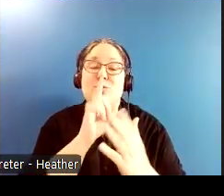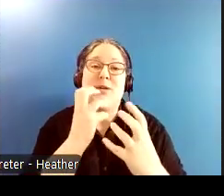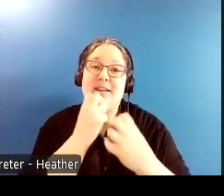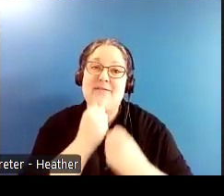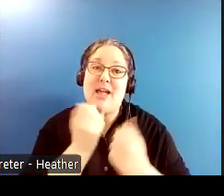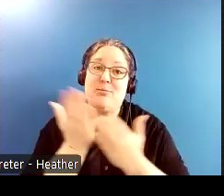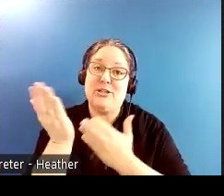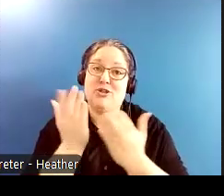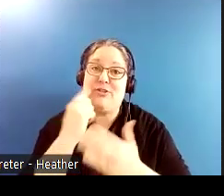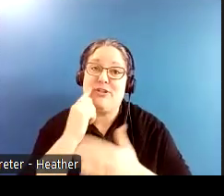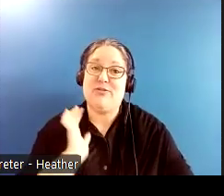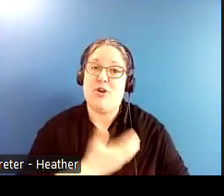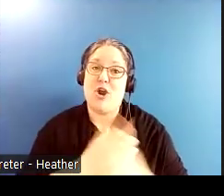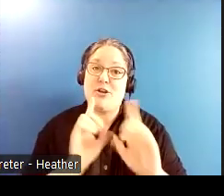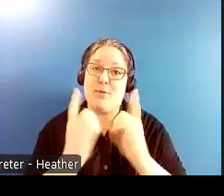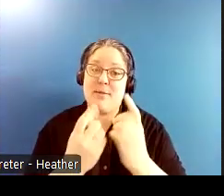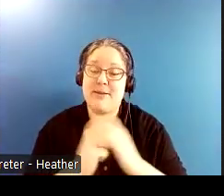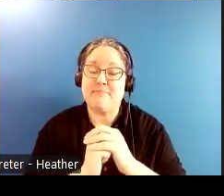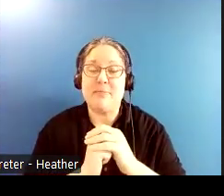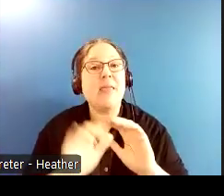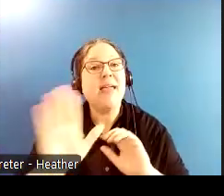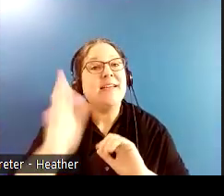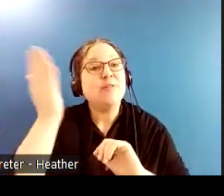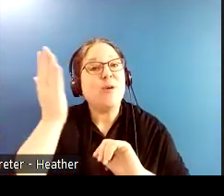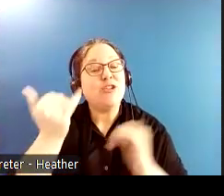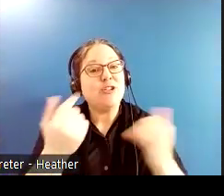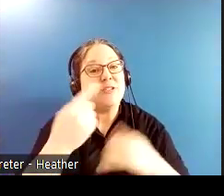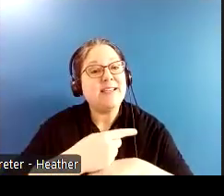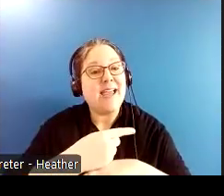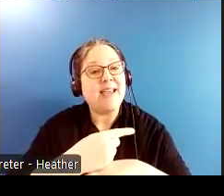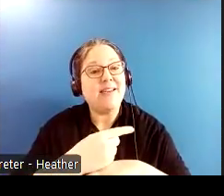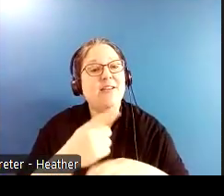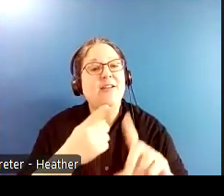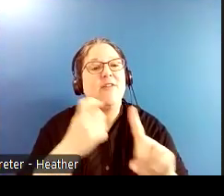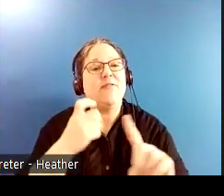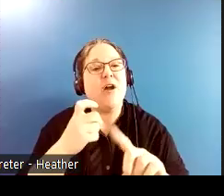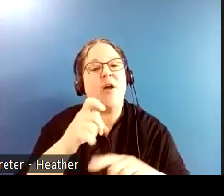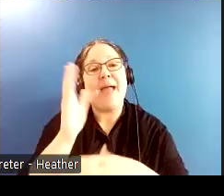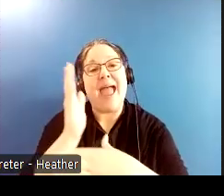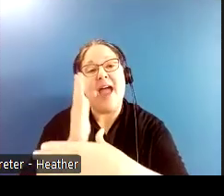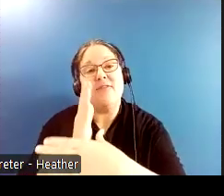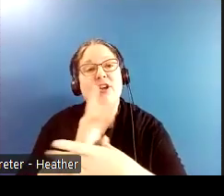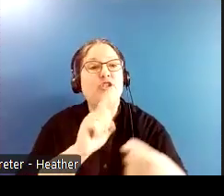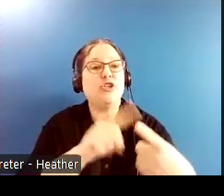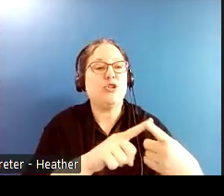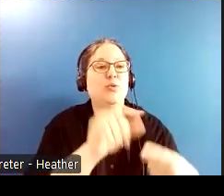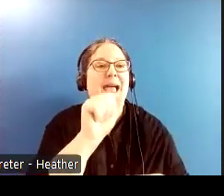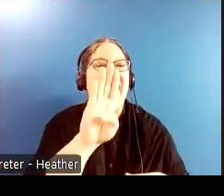for our department. Uh his talk today is called from averages to abnormality. I wanted to mention